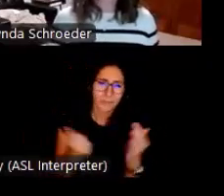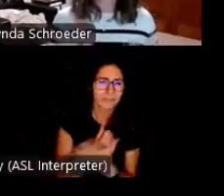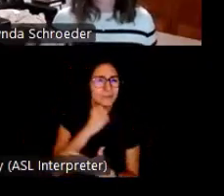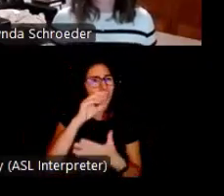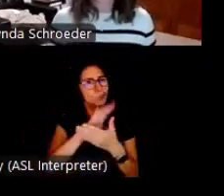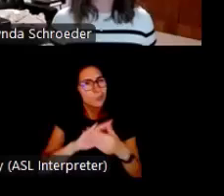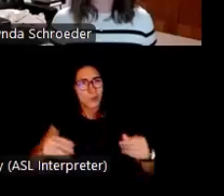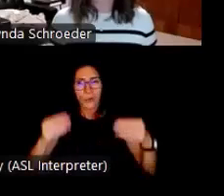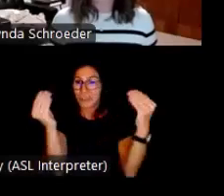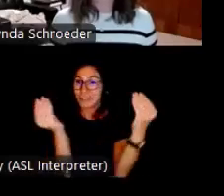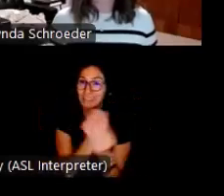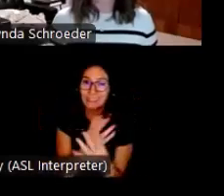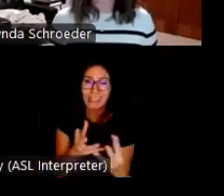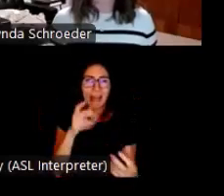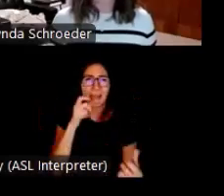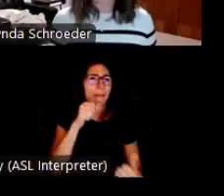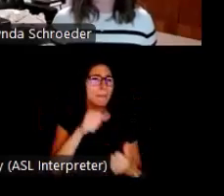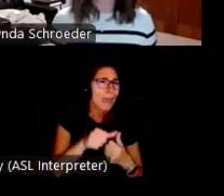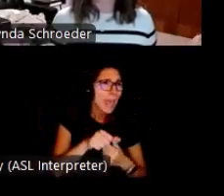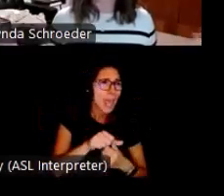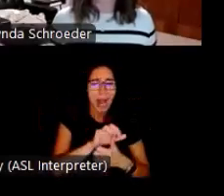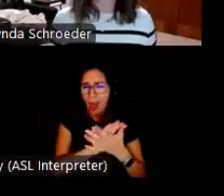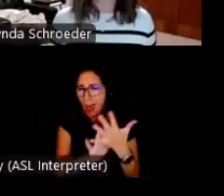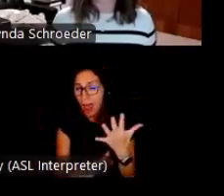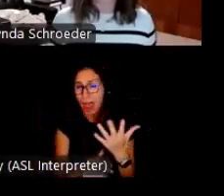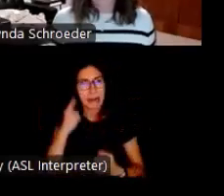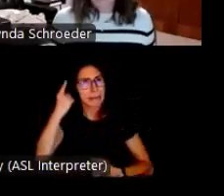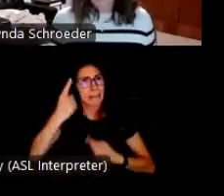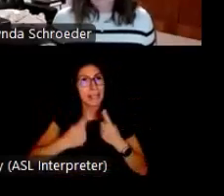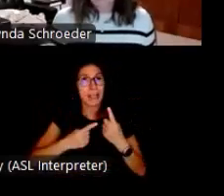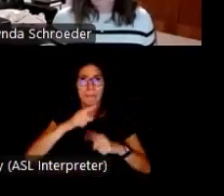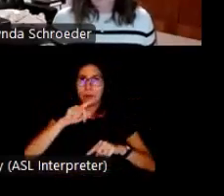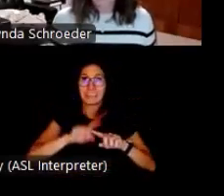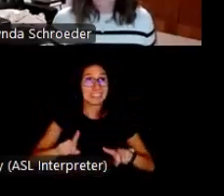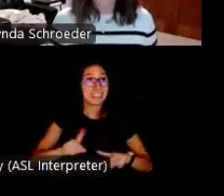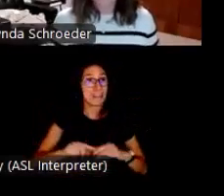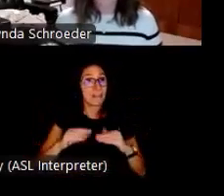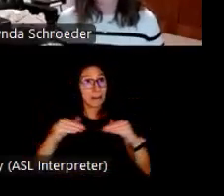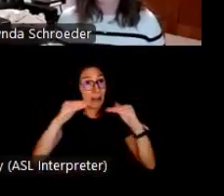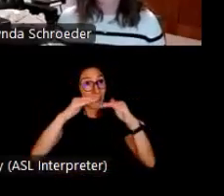Think about varying levels of literacy when you consider your audience that you are turning to.